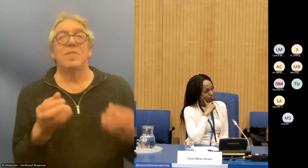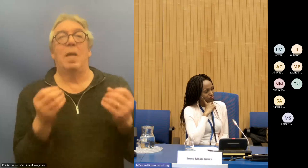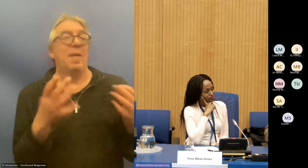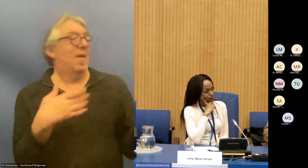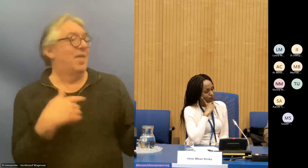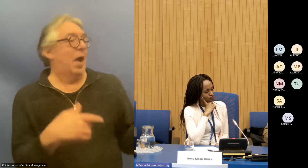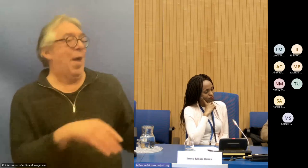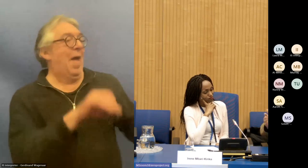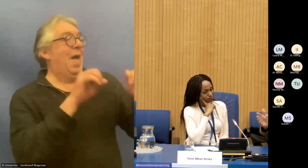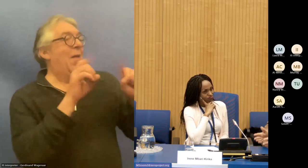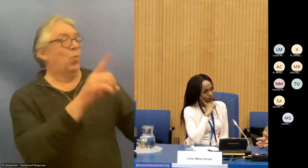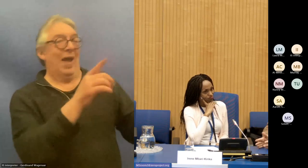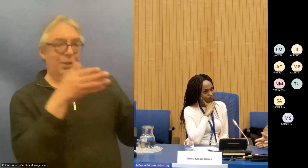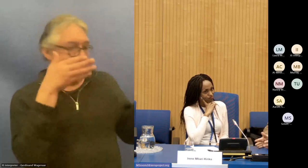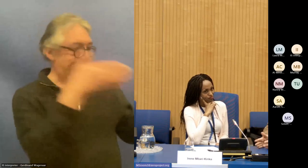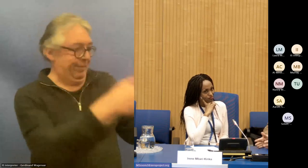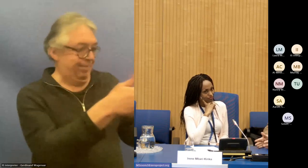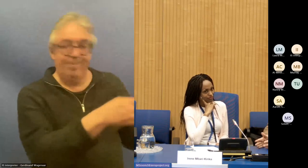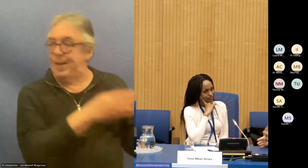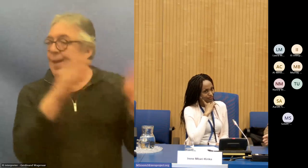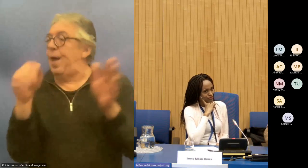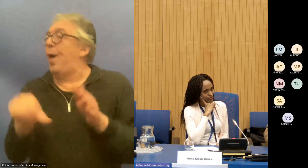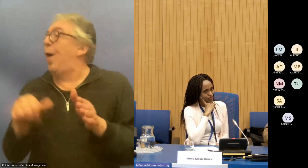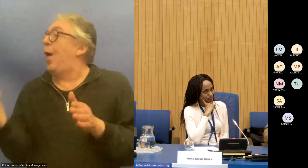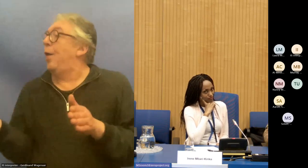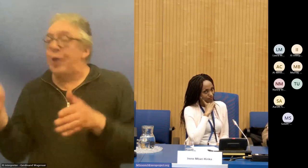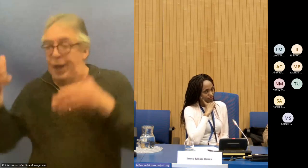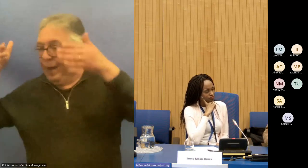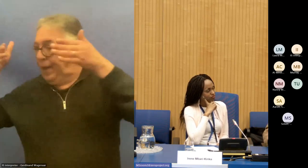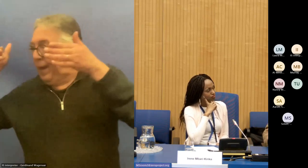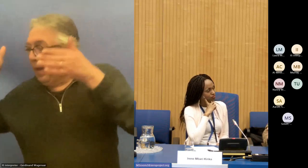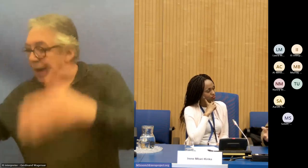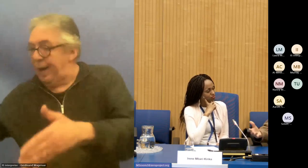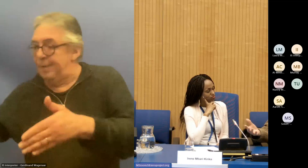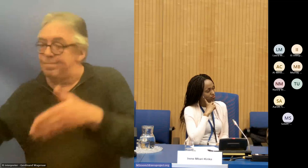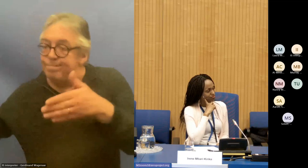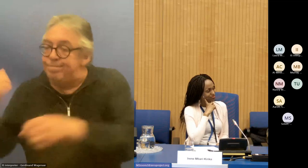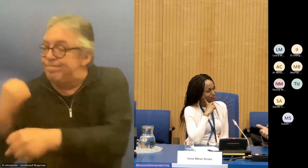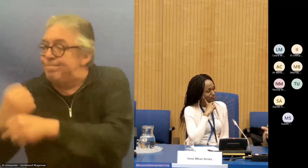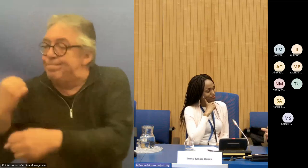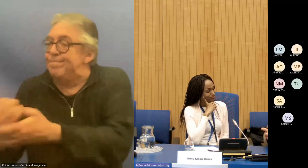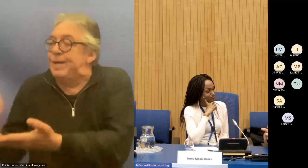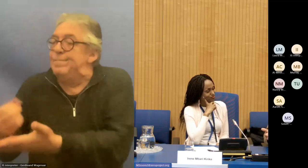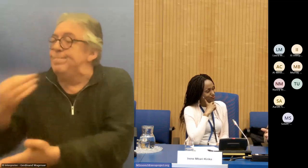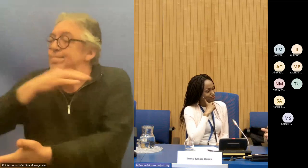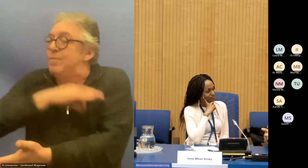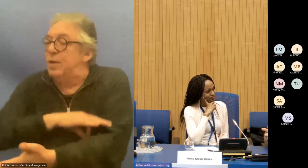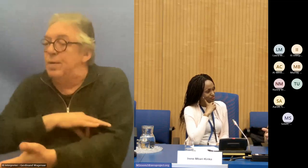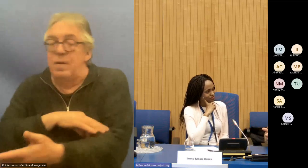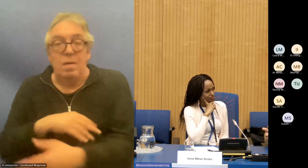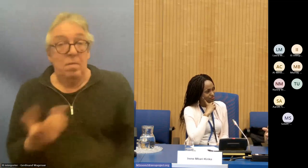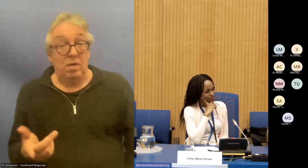or health, or any other single livelihood. But for a family, that is all part of the same story. They